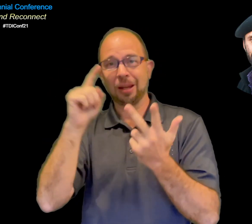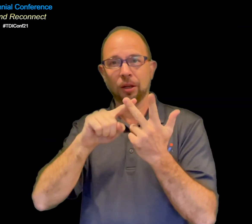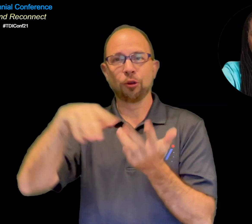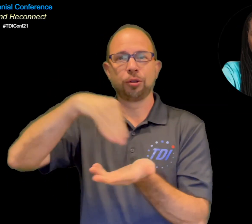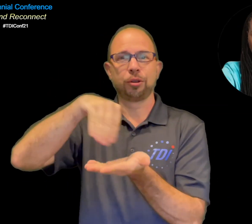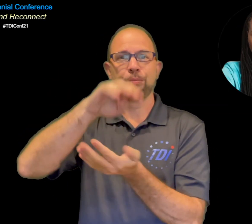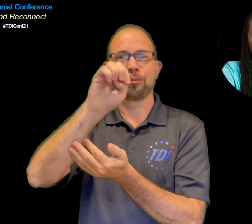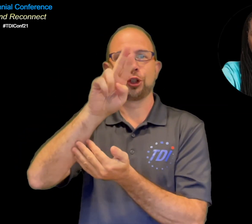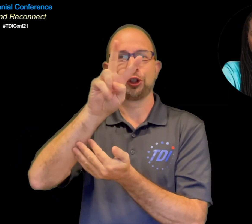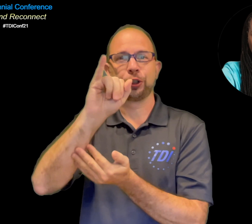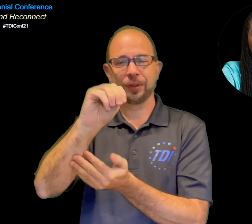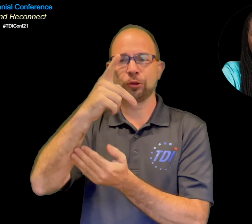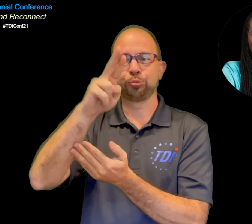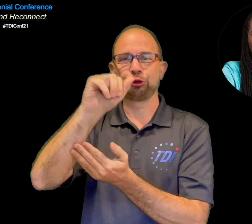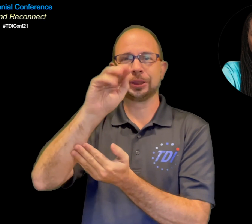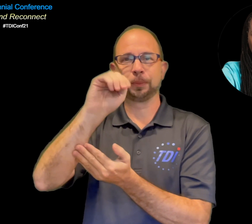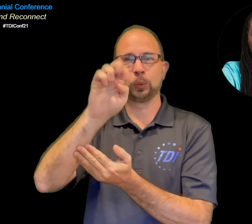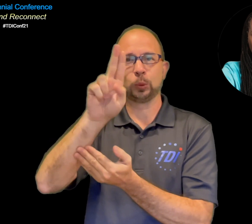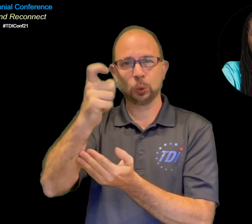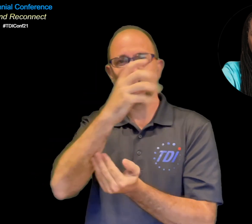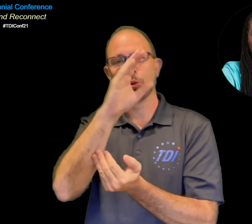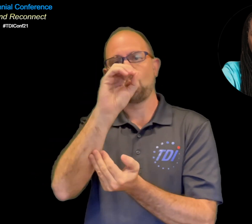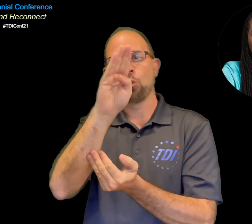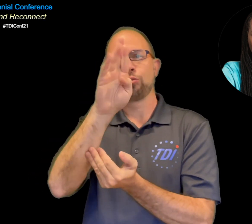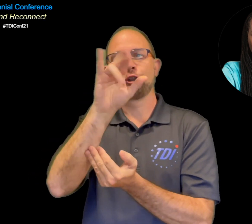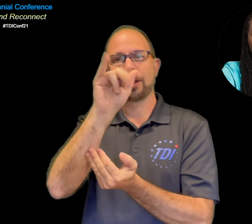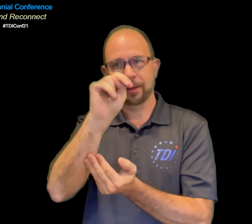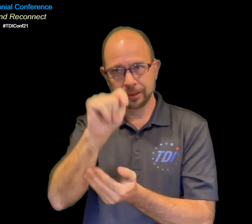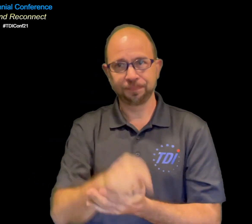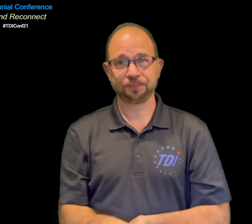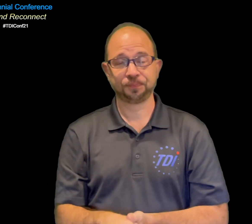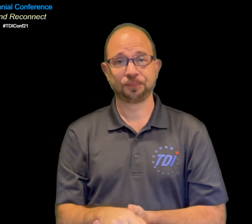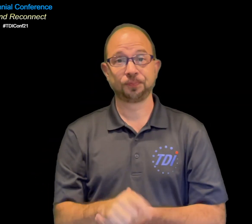and Mervin Primeaux O'Bryant.